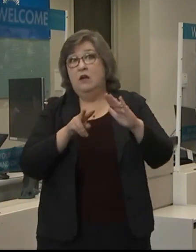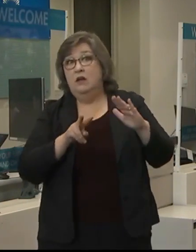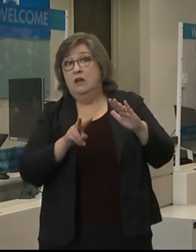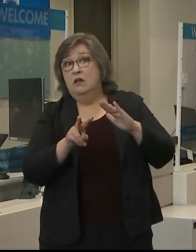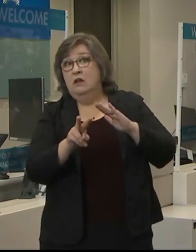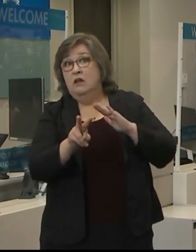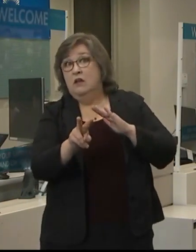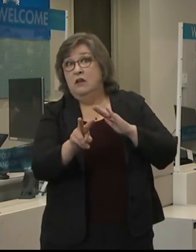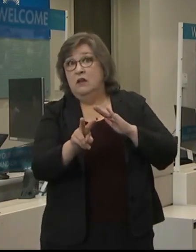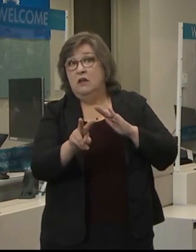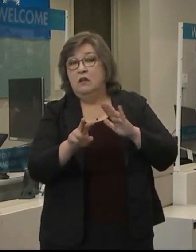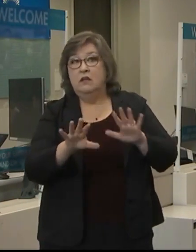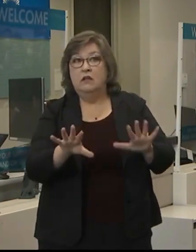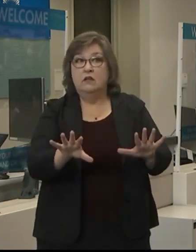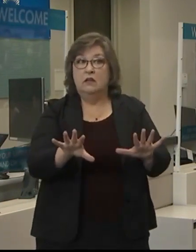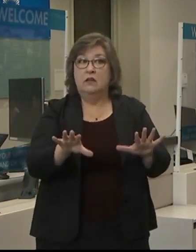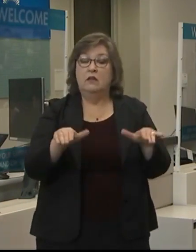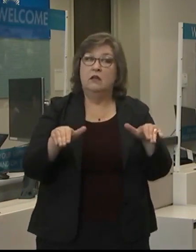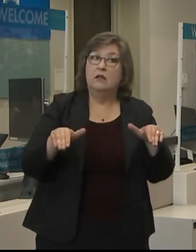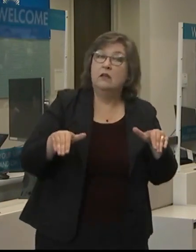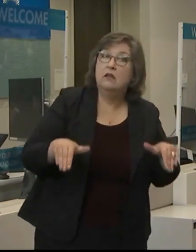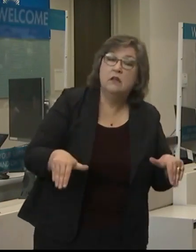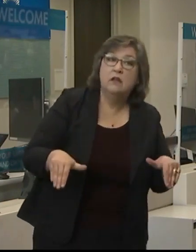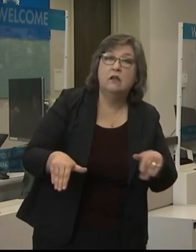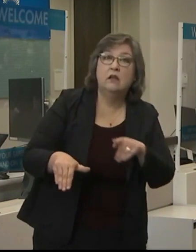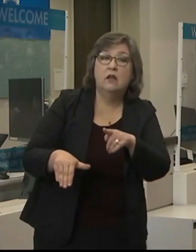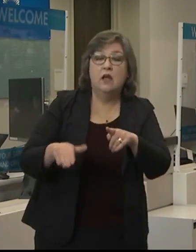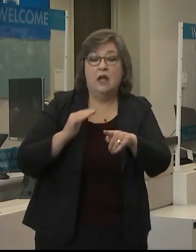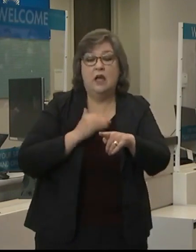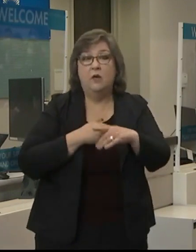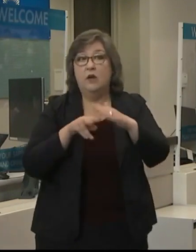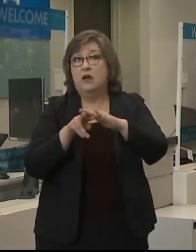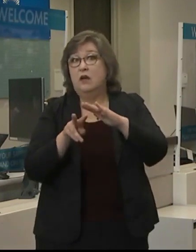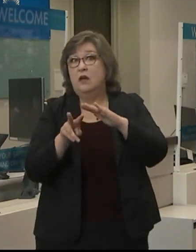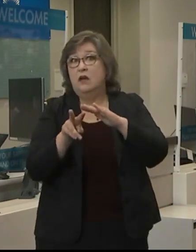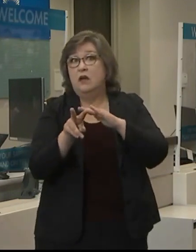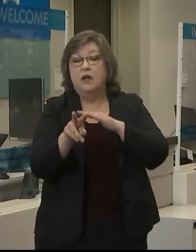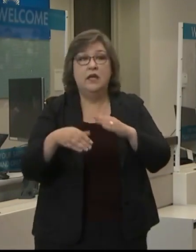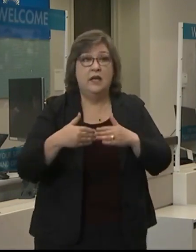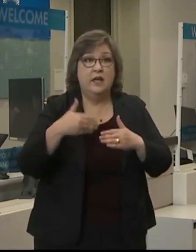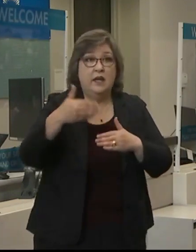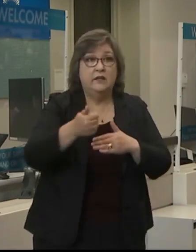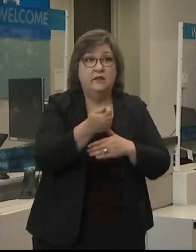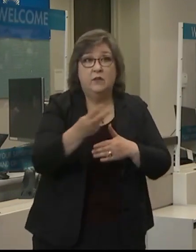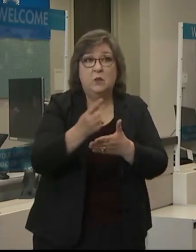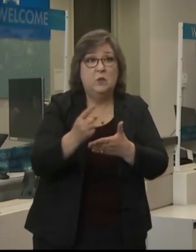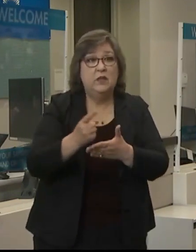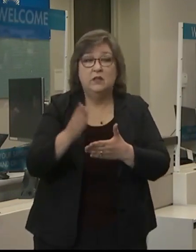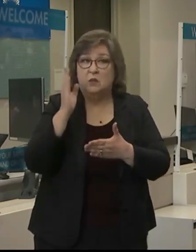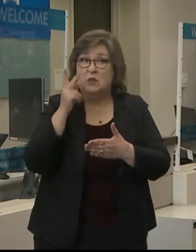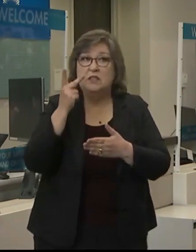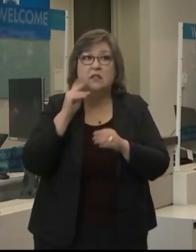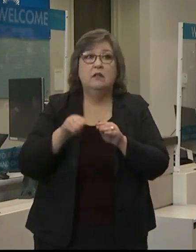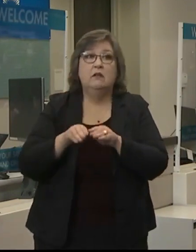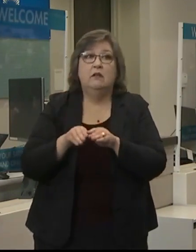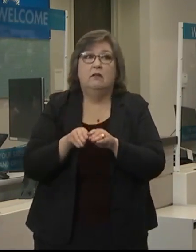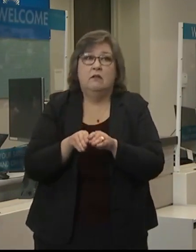Our projections are all over the course of the next number of weeks will show a significant increase in hospitalizations. If we continue down